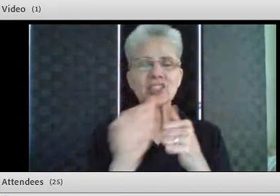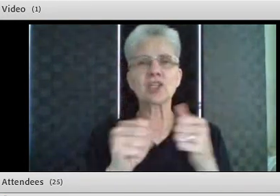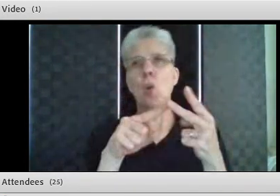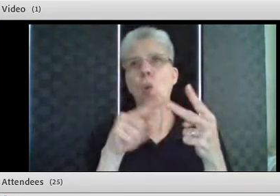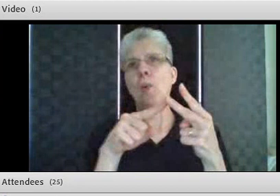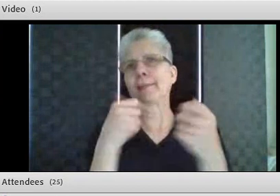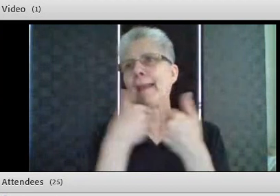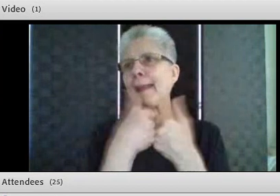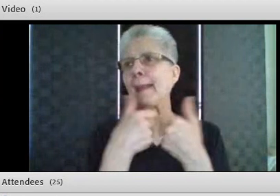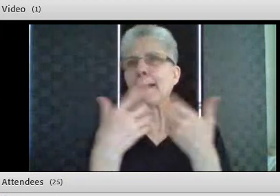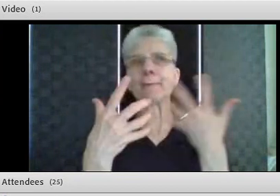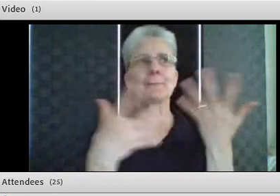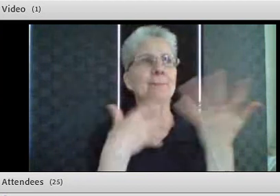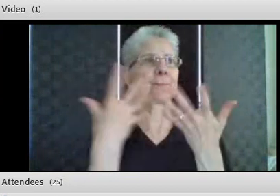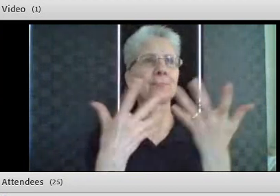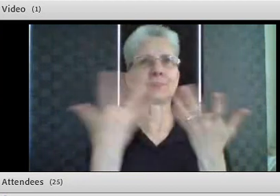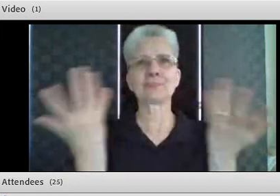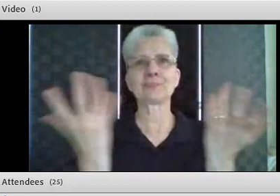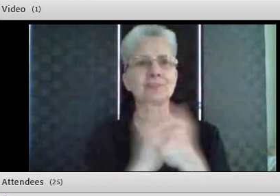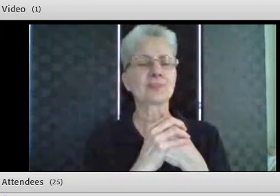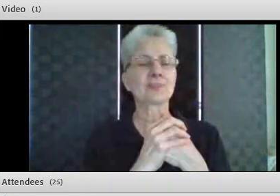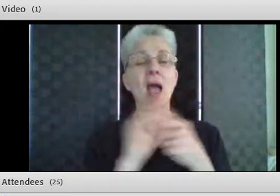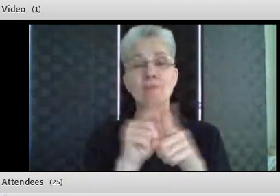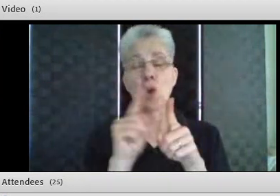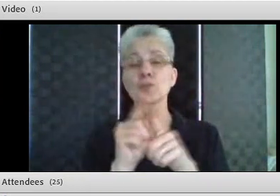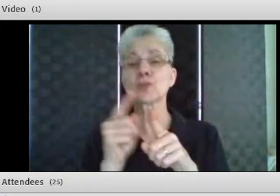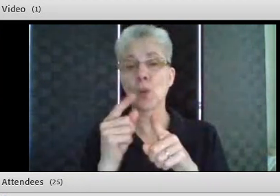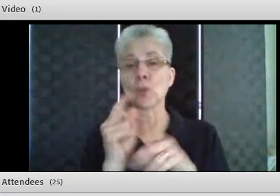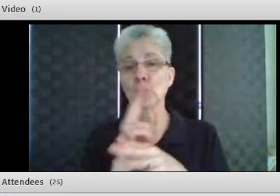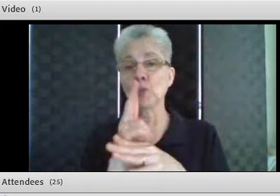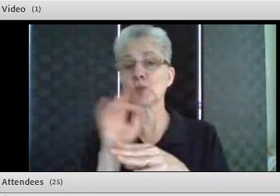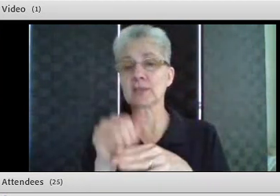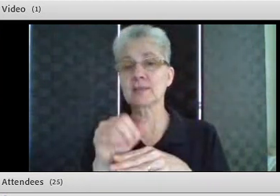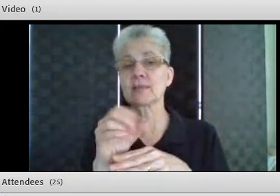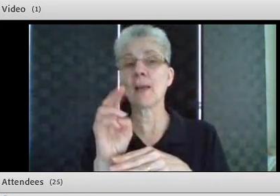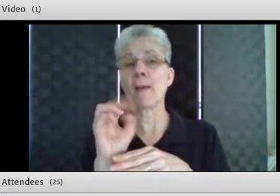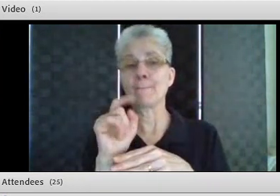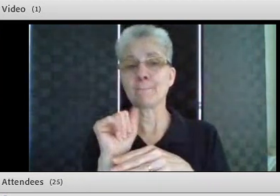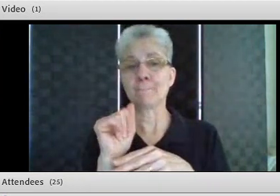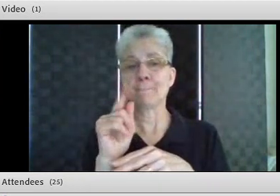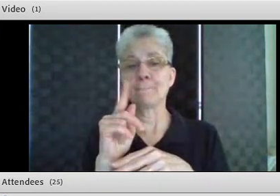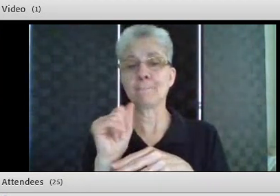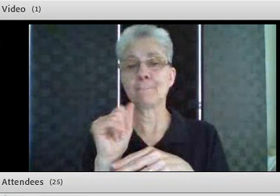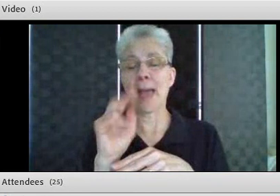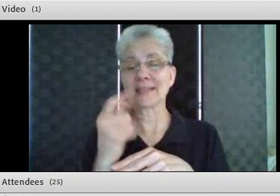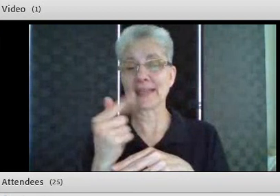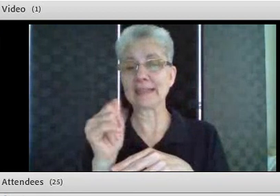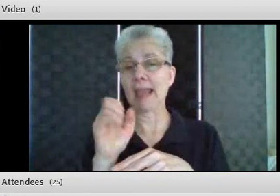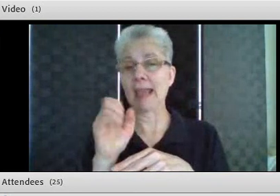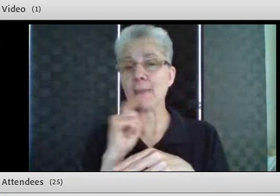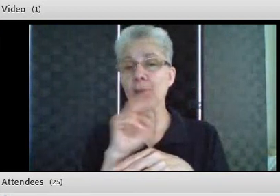each of them is worth, and then they go to the next, and you can do it in a competition. You can do it in games.